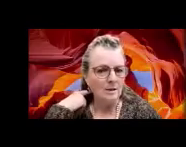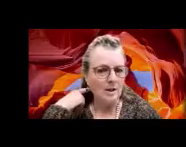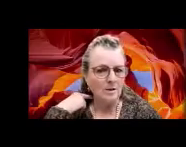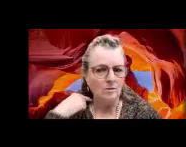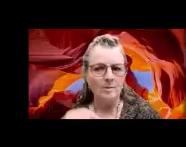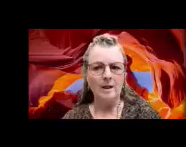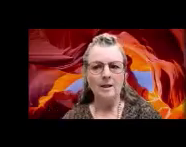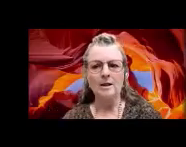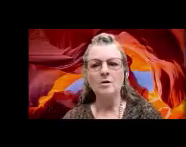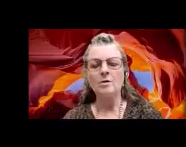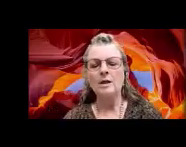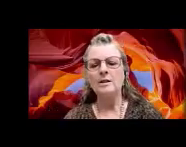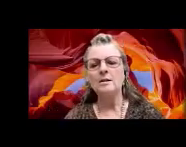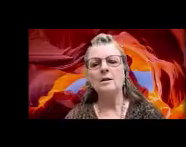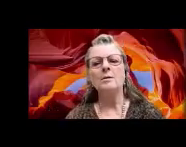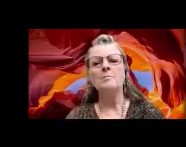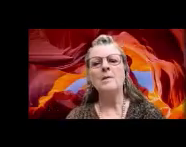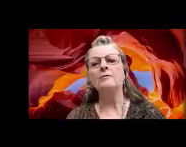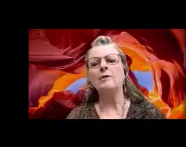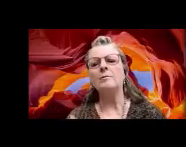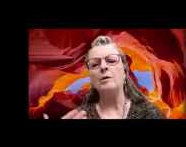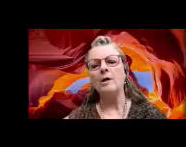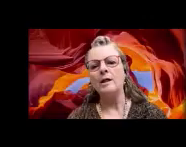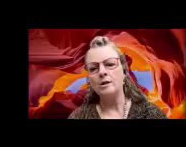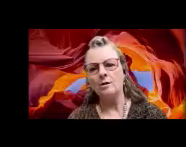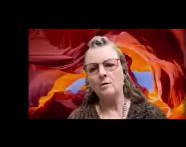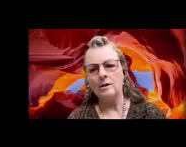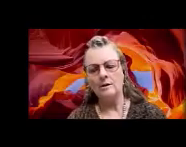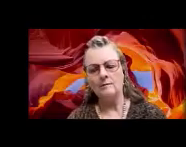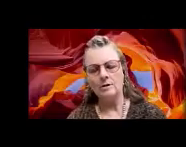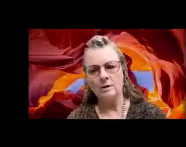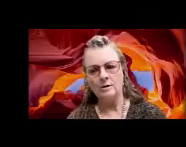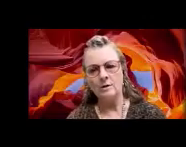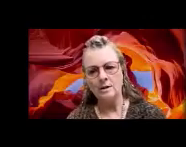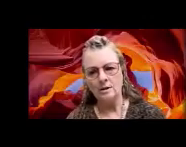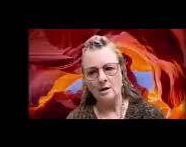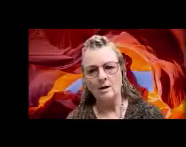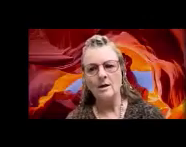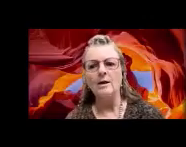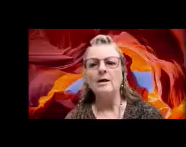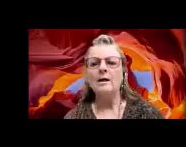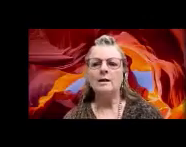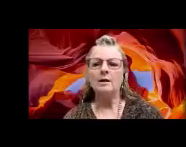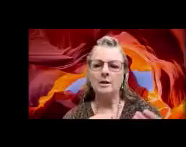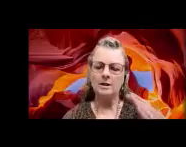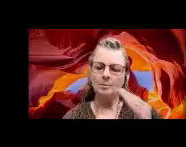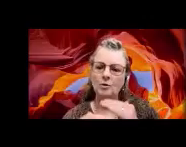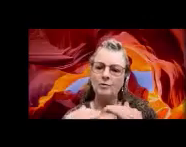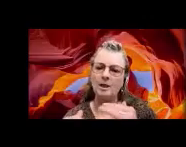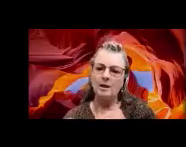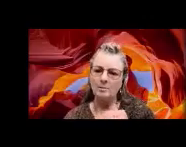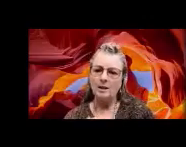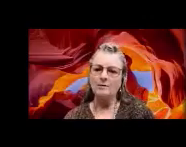so that's a dramatic increase. The male to female ratio is of interest for this talk. There is some movement on the male to